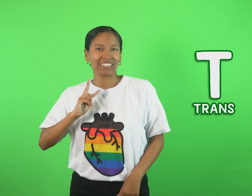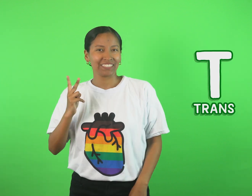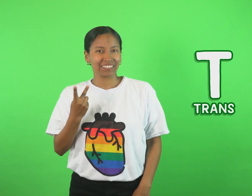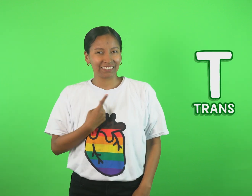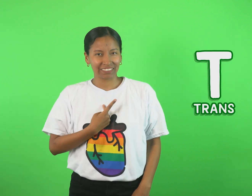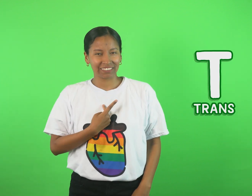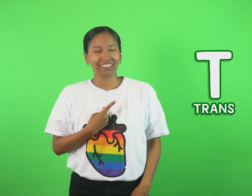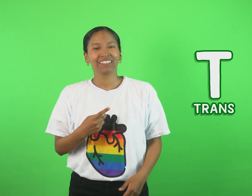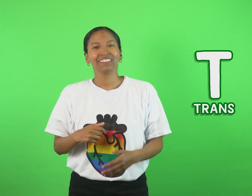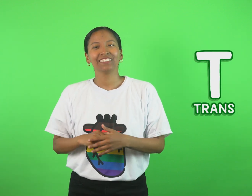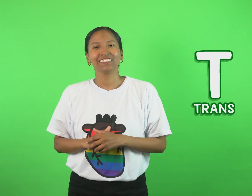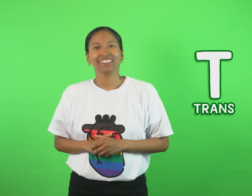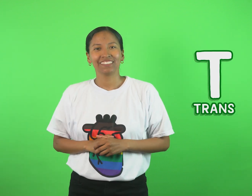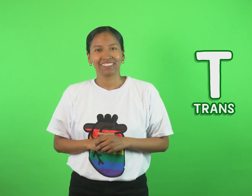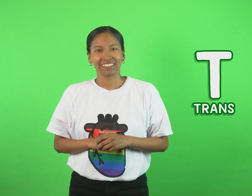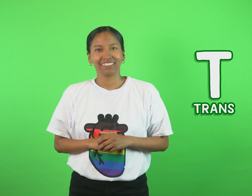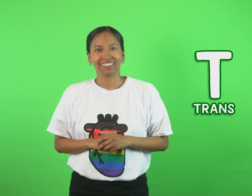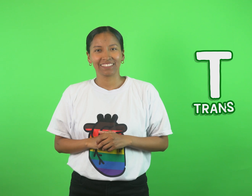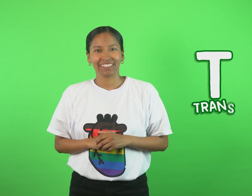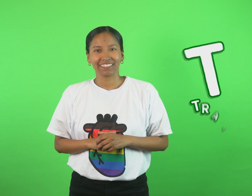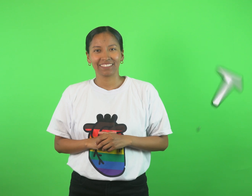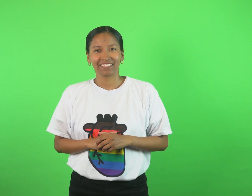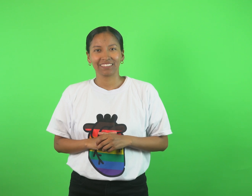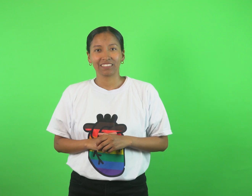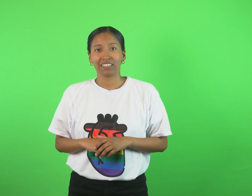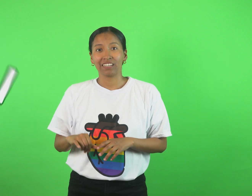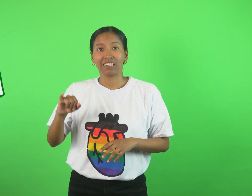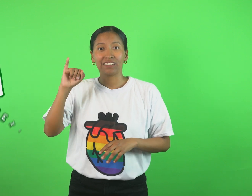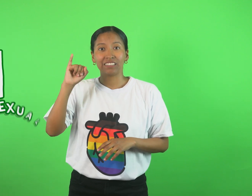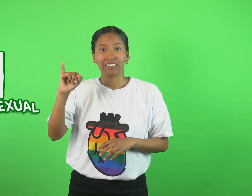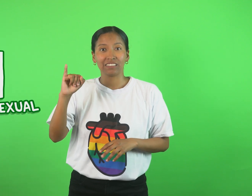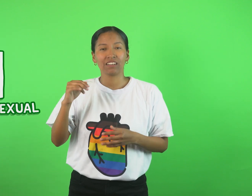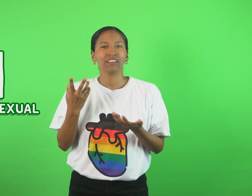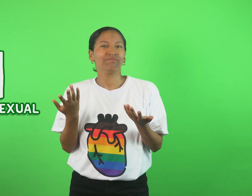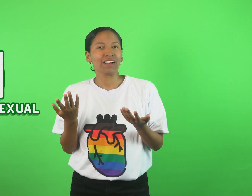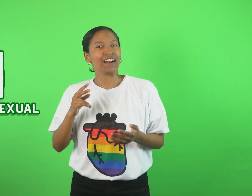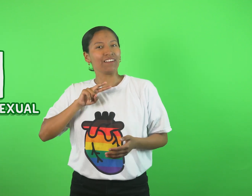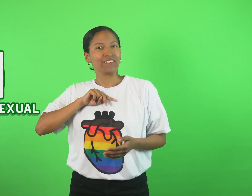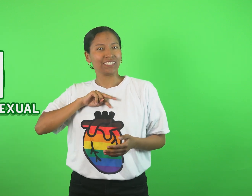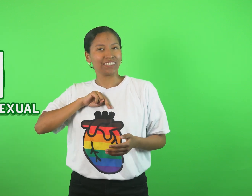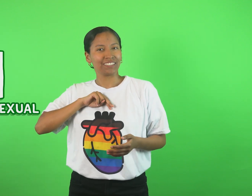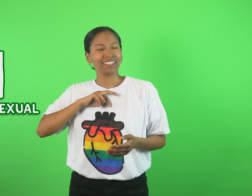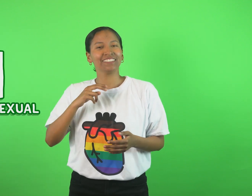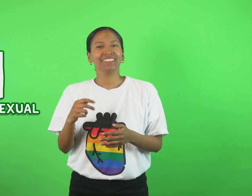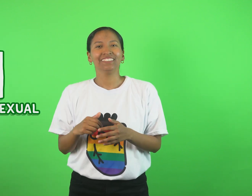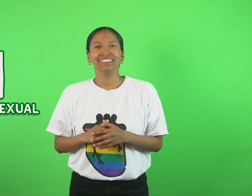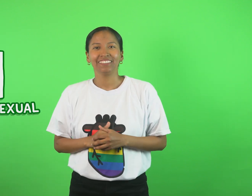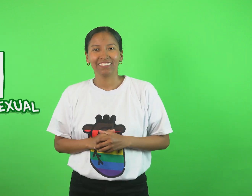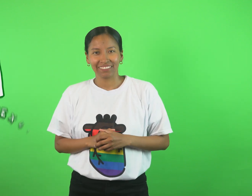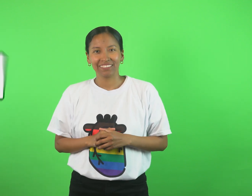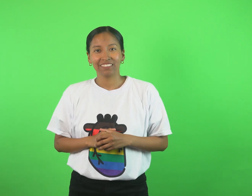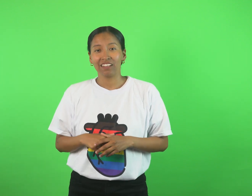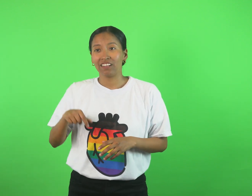for Trans. I for Intersex.